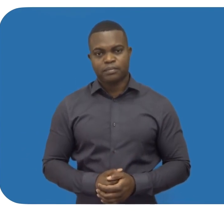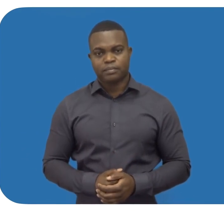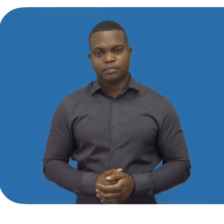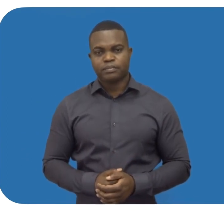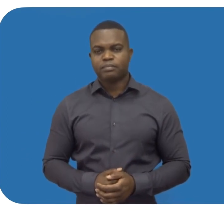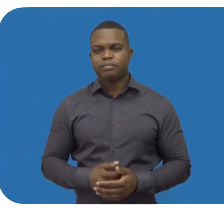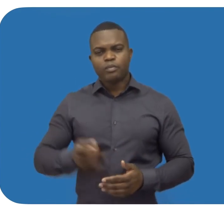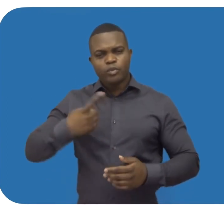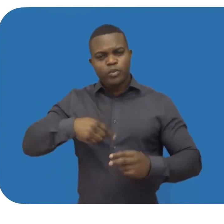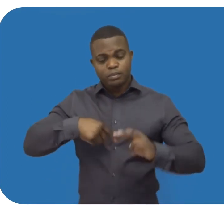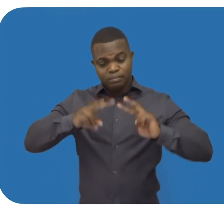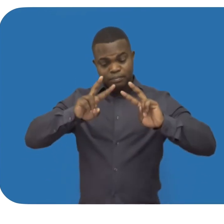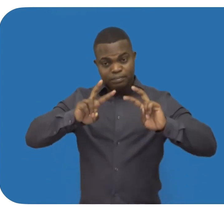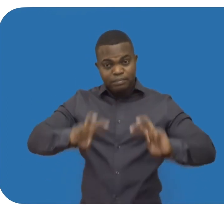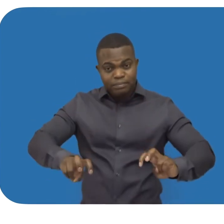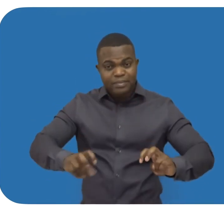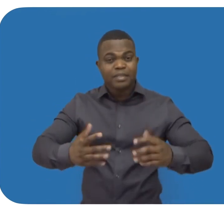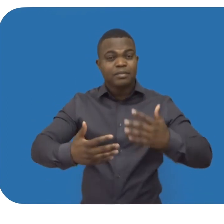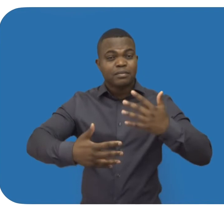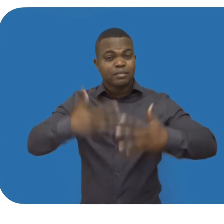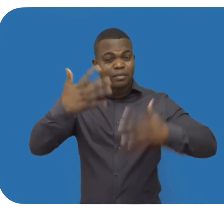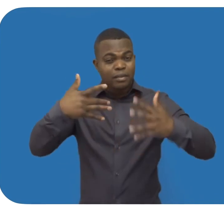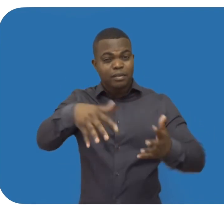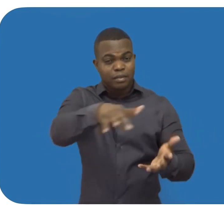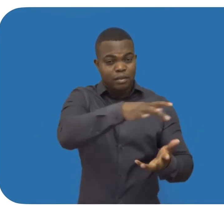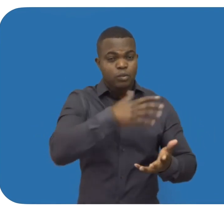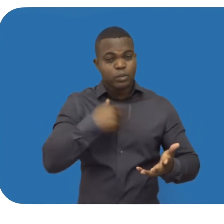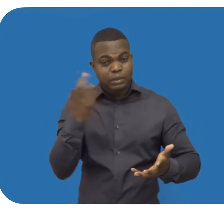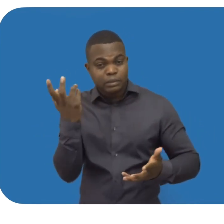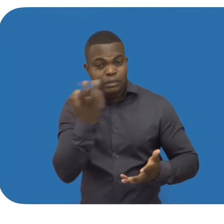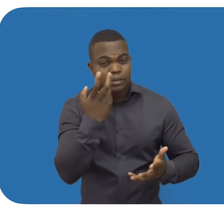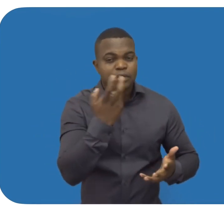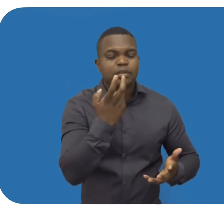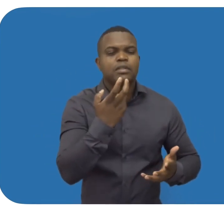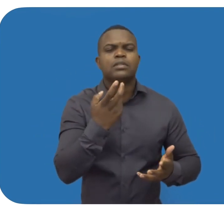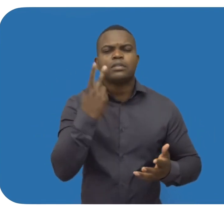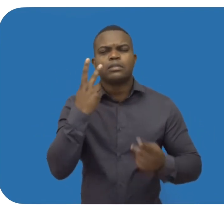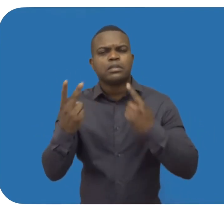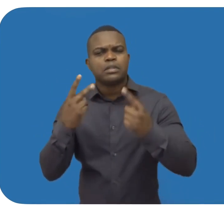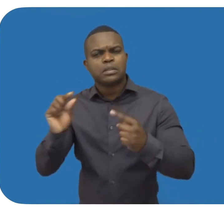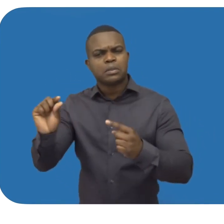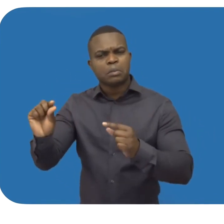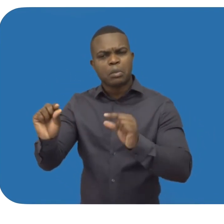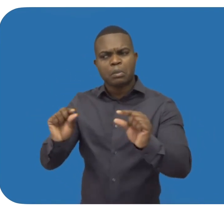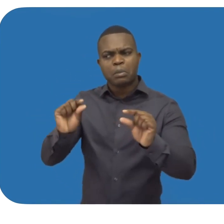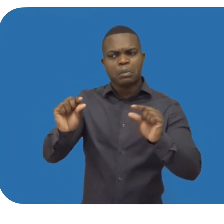During our search for datasets, we did also come across a small number of other resource overviews.